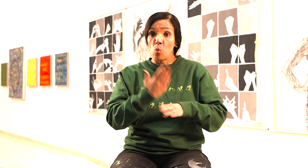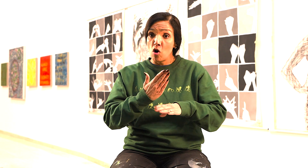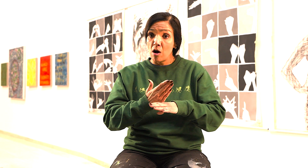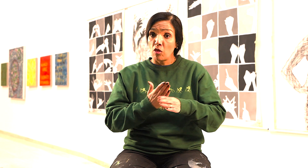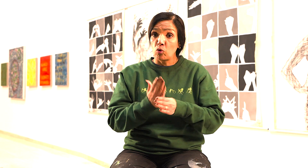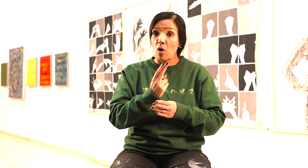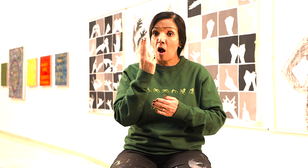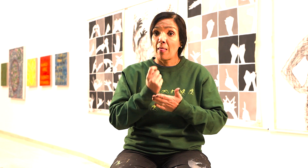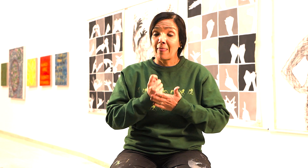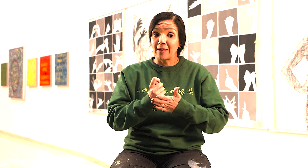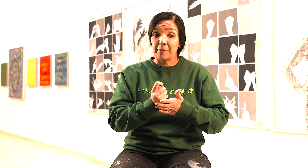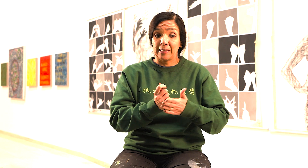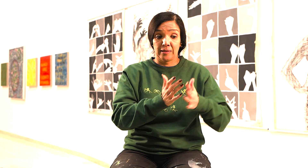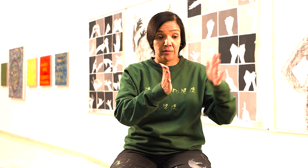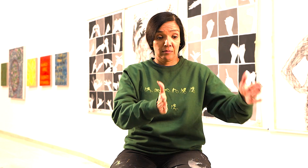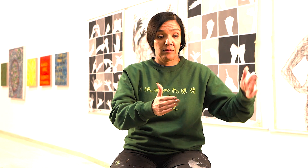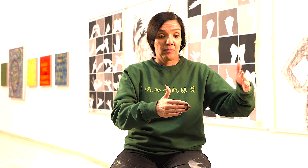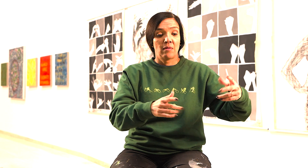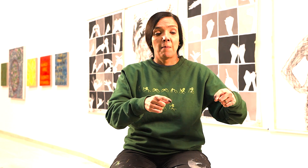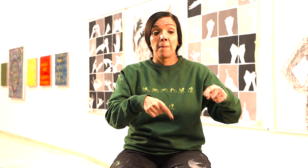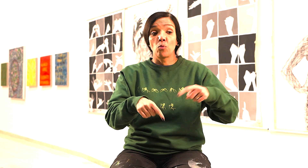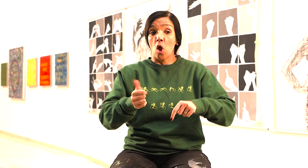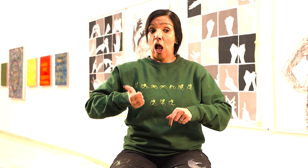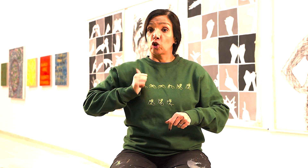they create artwork during the therapy session,